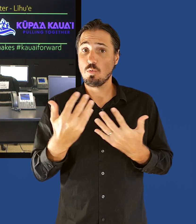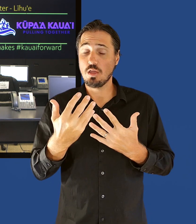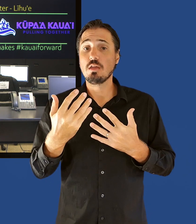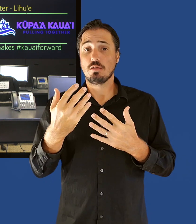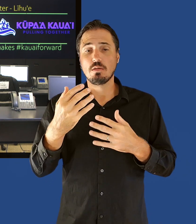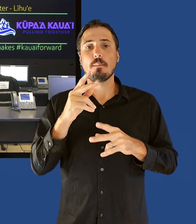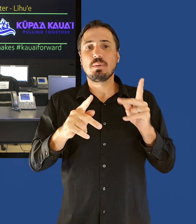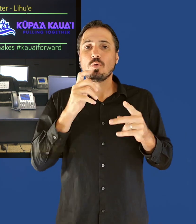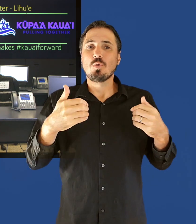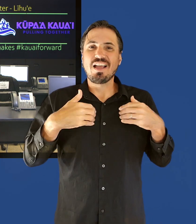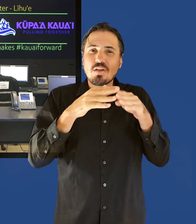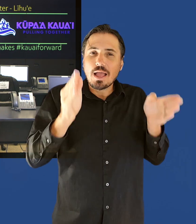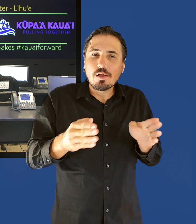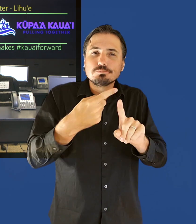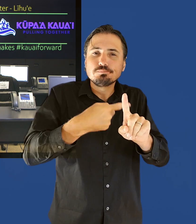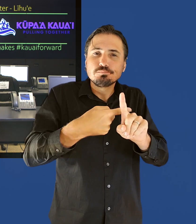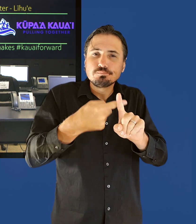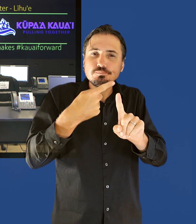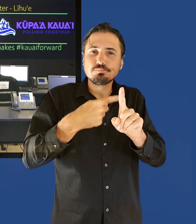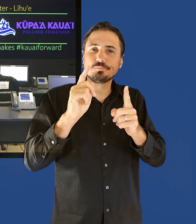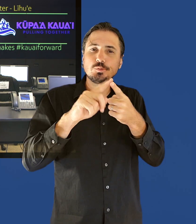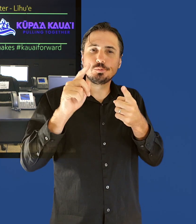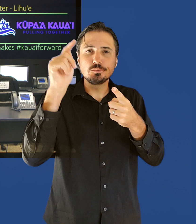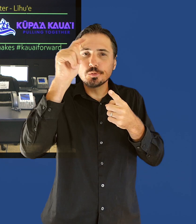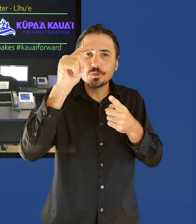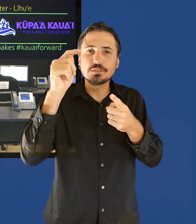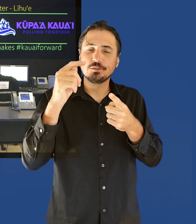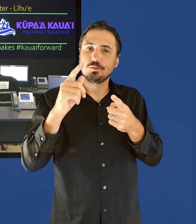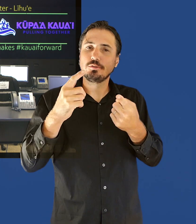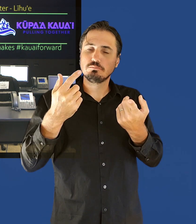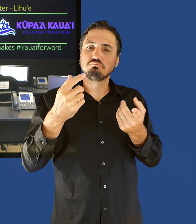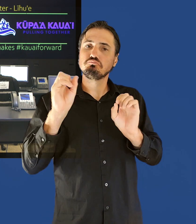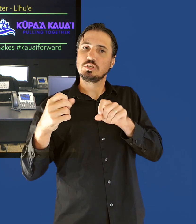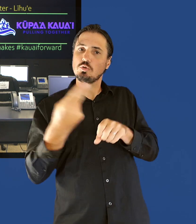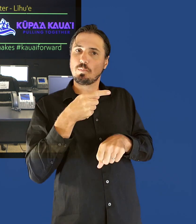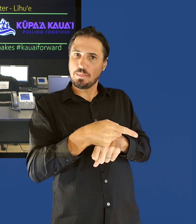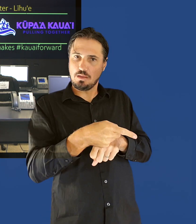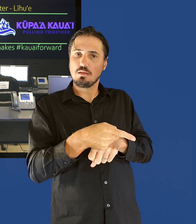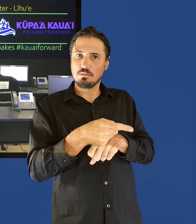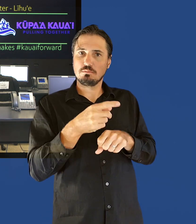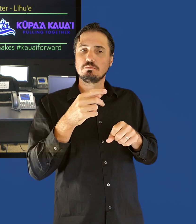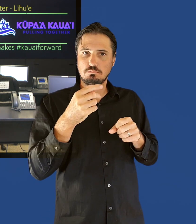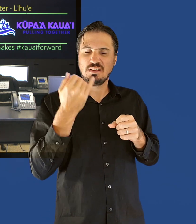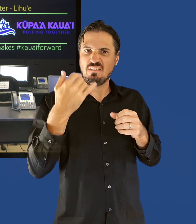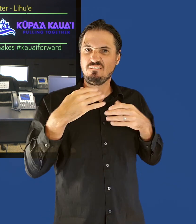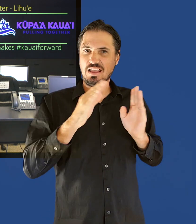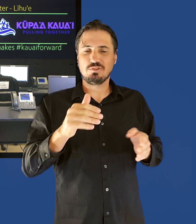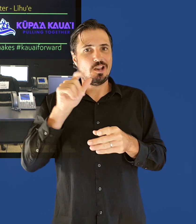In other words, local residents and interisland travelers would be allowed to stay in a TVR beginning June 16.